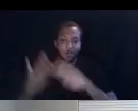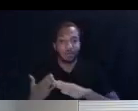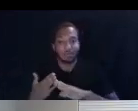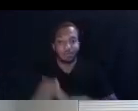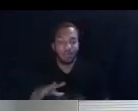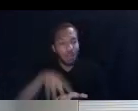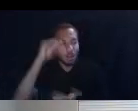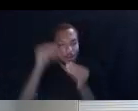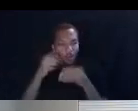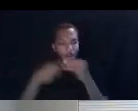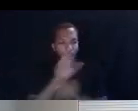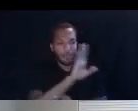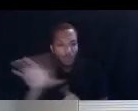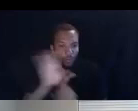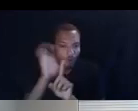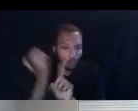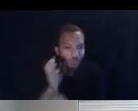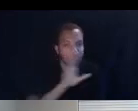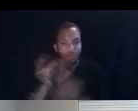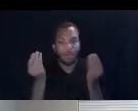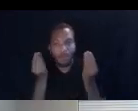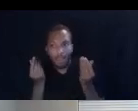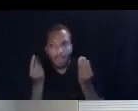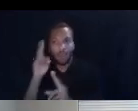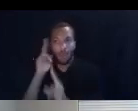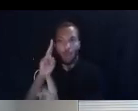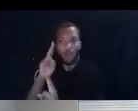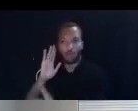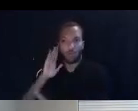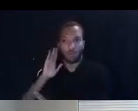of the land they occupy, honoring treaty right obligations, creating deeper relationships